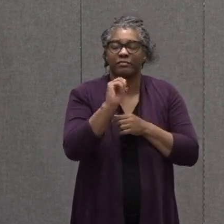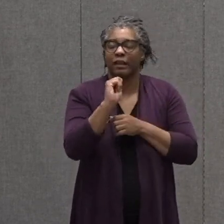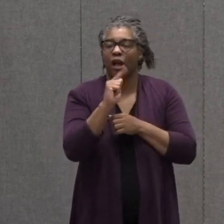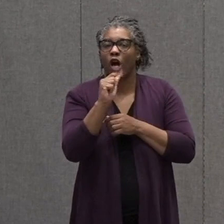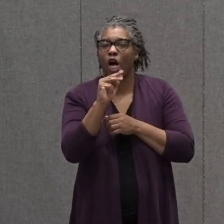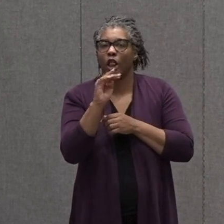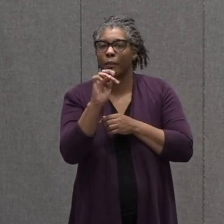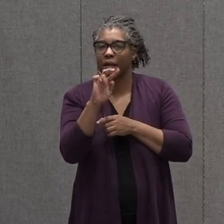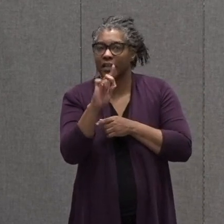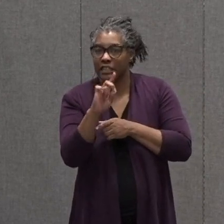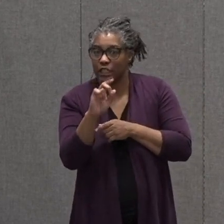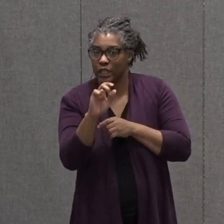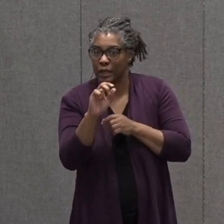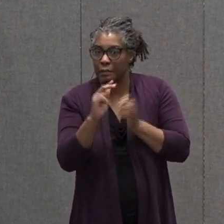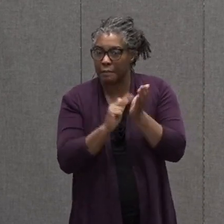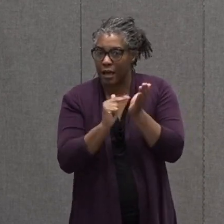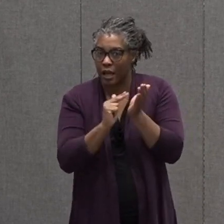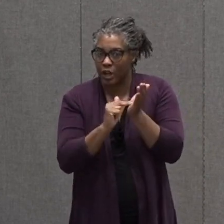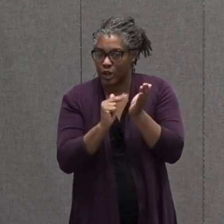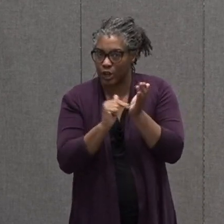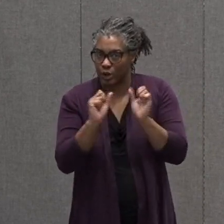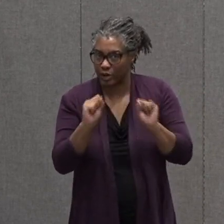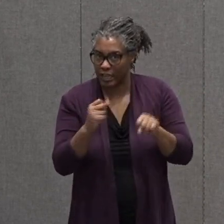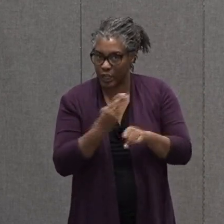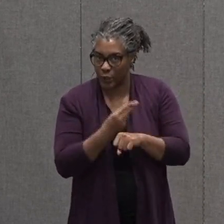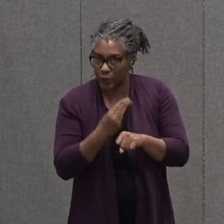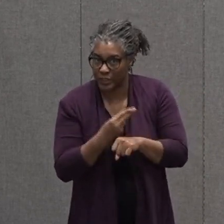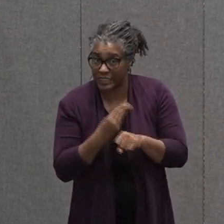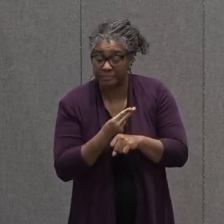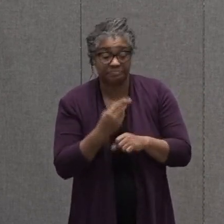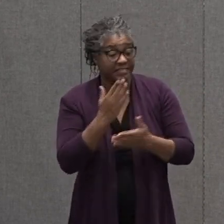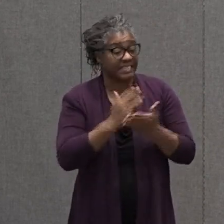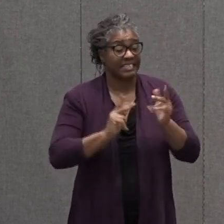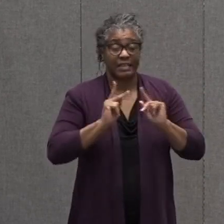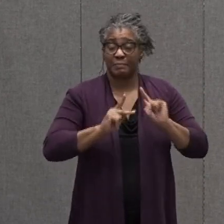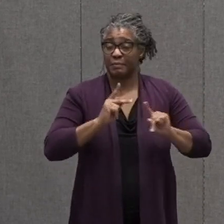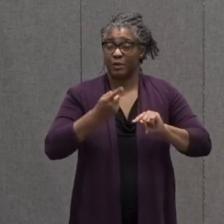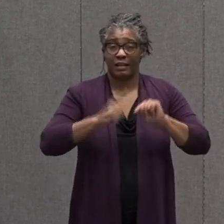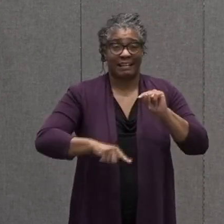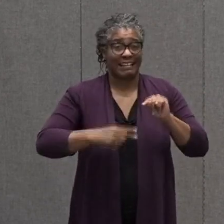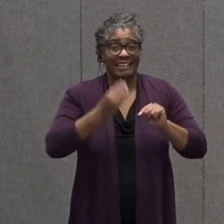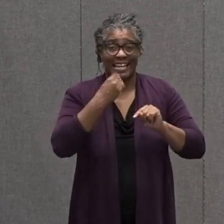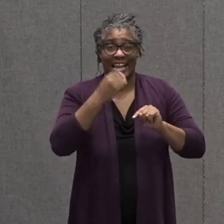or if you can't have any nuts at all. Sometimes sunflower seed butter,